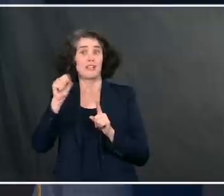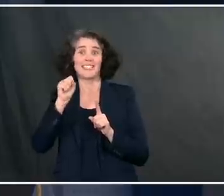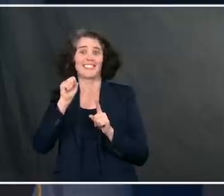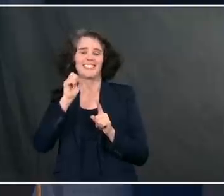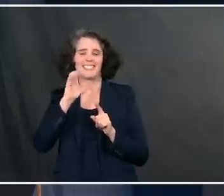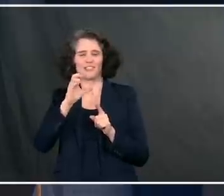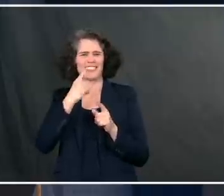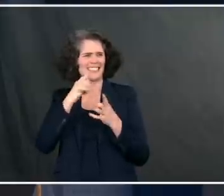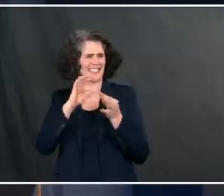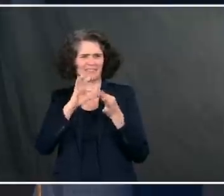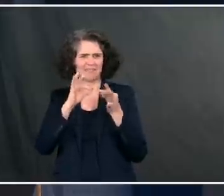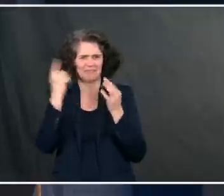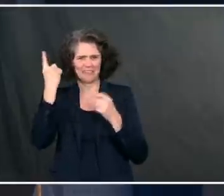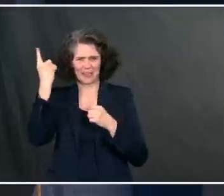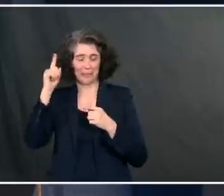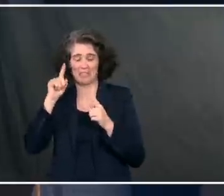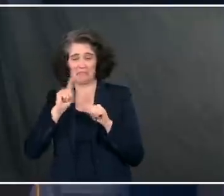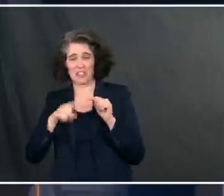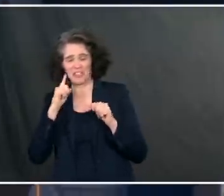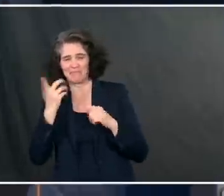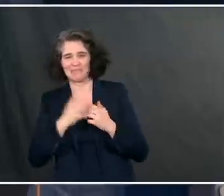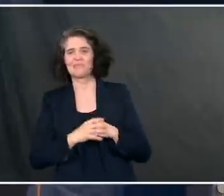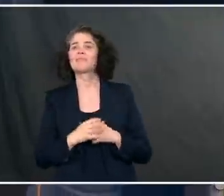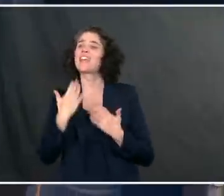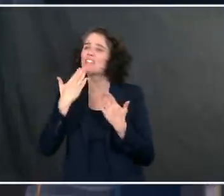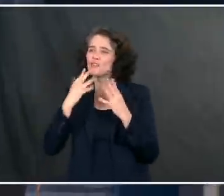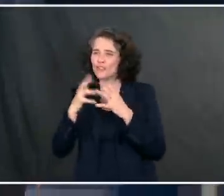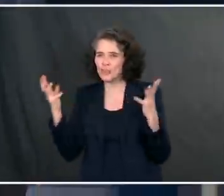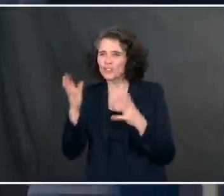We really appreciate it, and we'll have him back again. Dr. Fauci: Thank you.